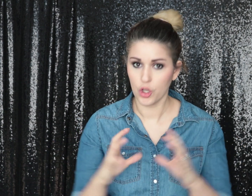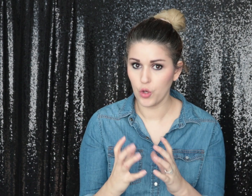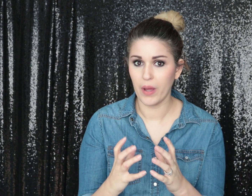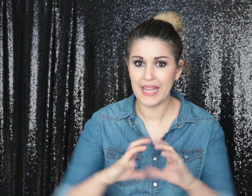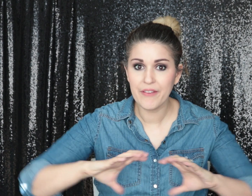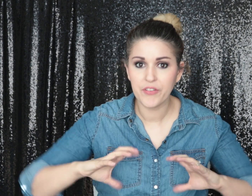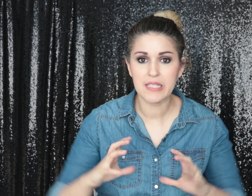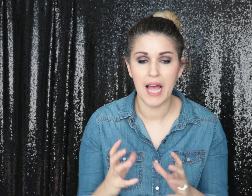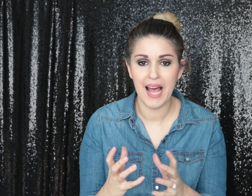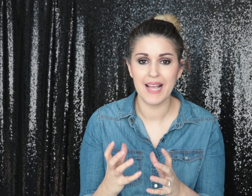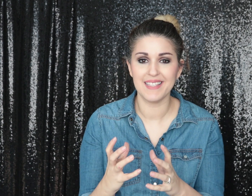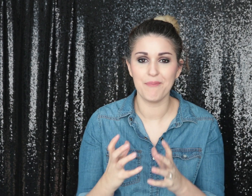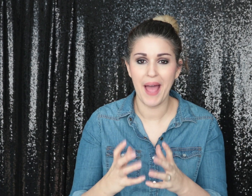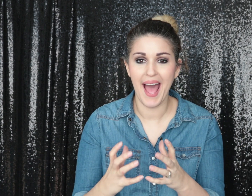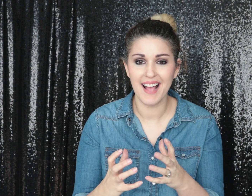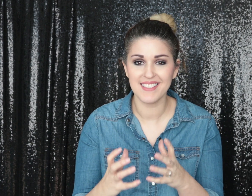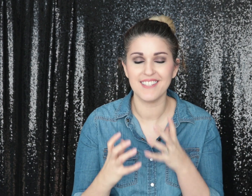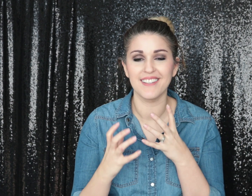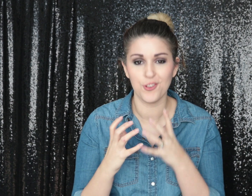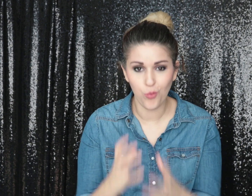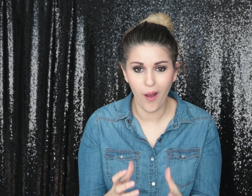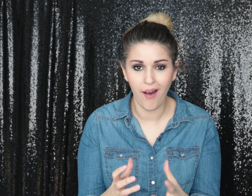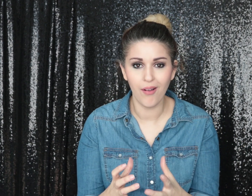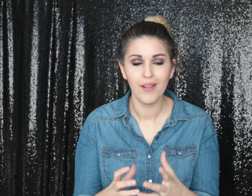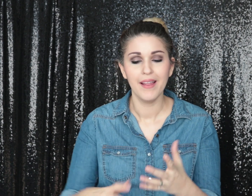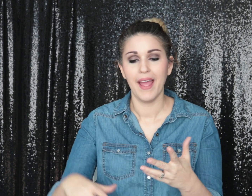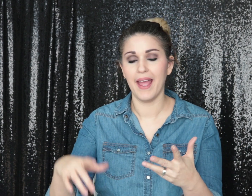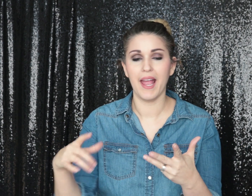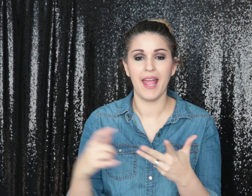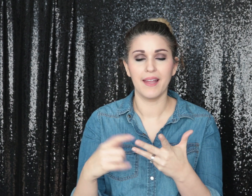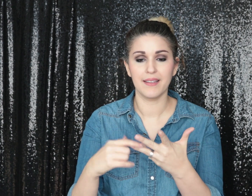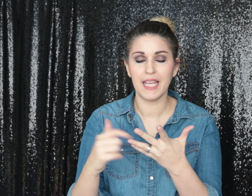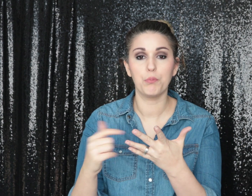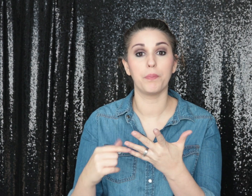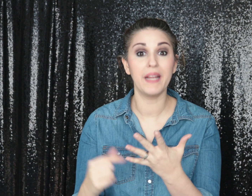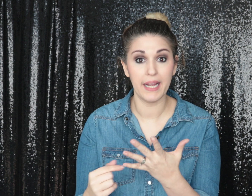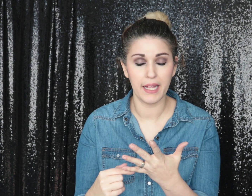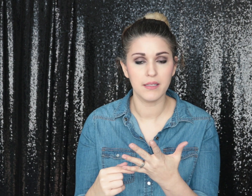so you want to emphasize the past as well and keep repeating it.